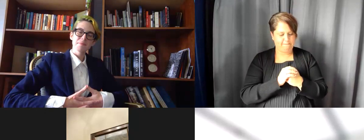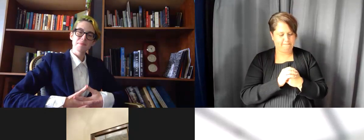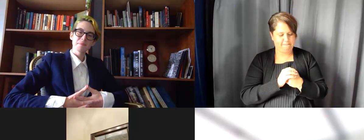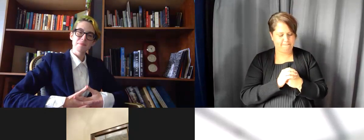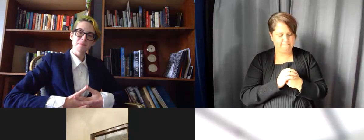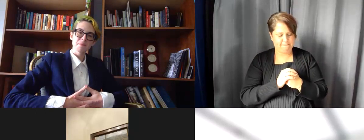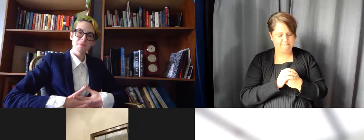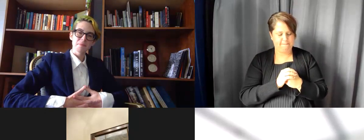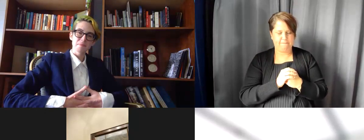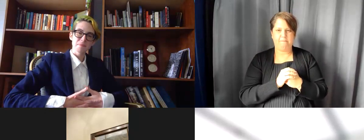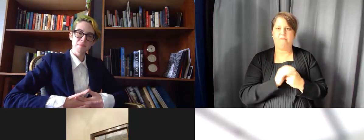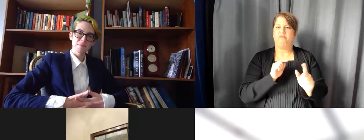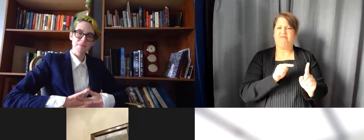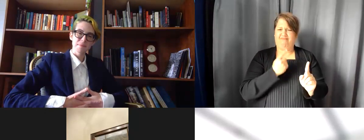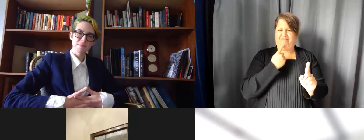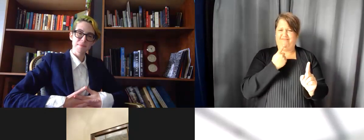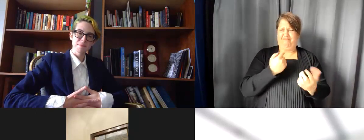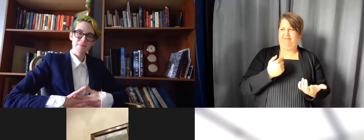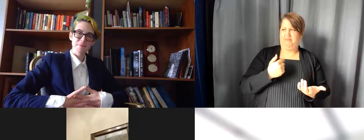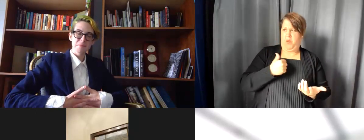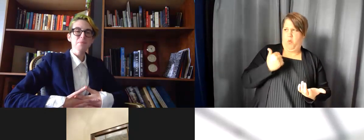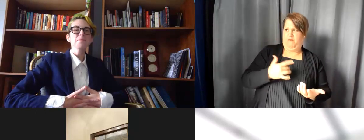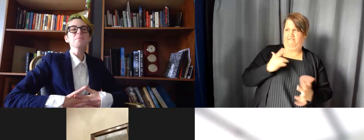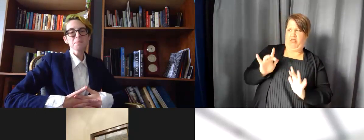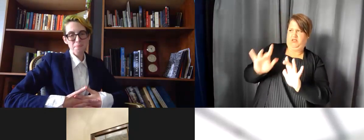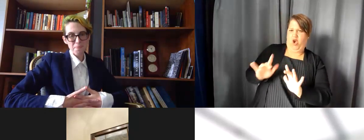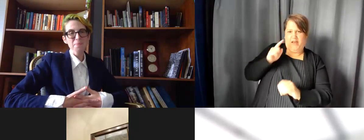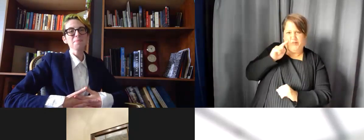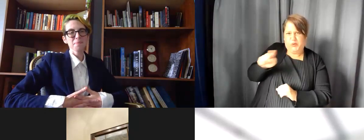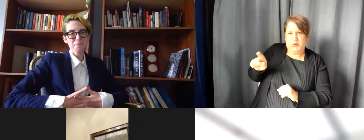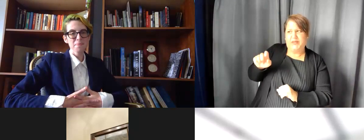Jordan Radford: wasn't going to feel sorry for the people that she was pushing to the limit of